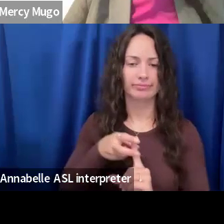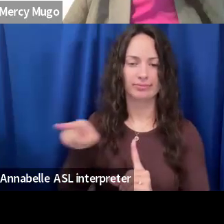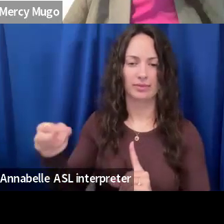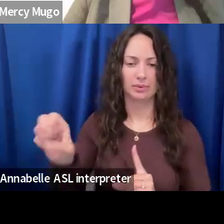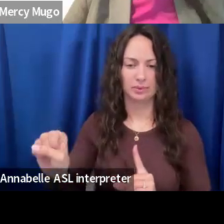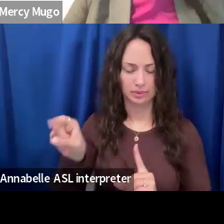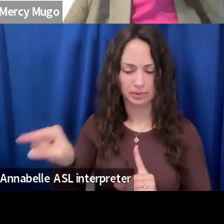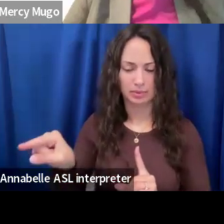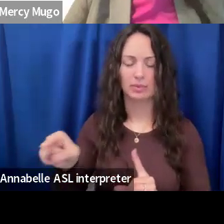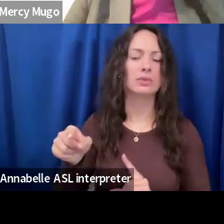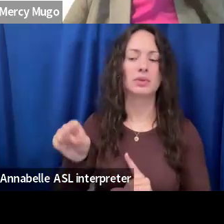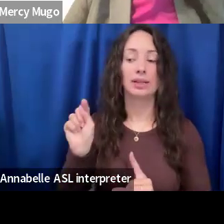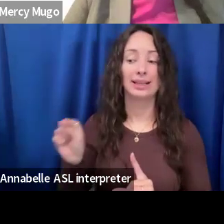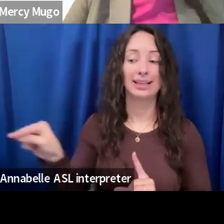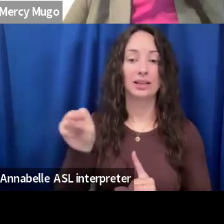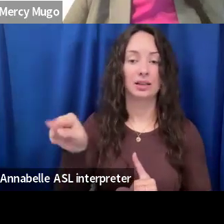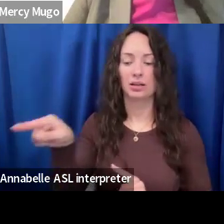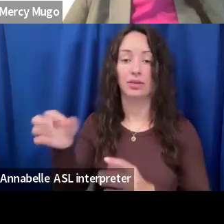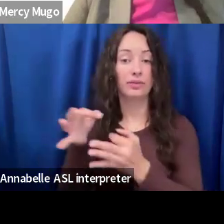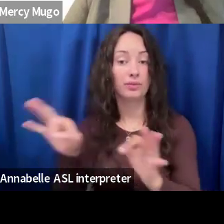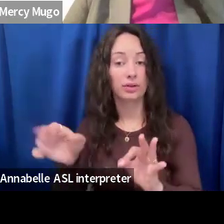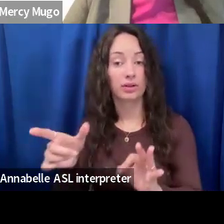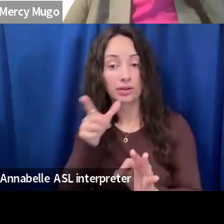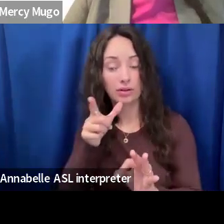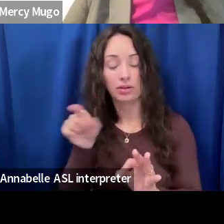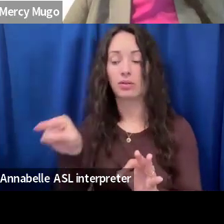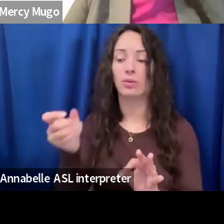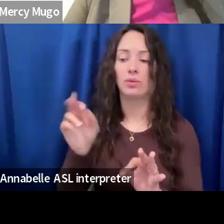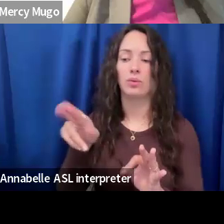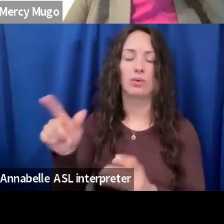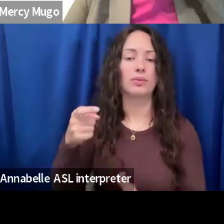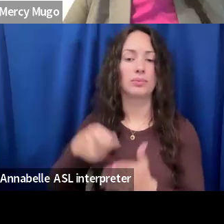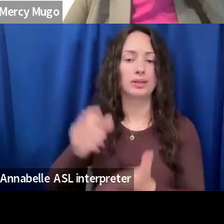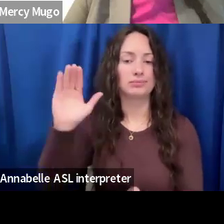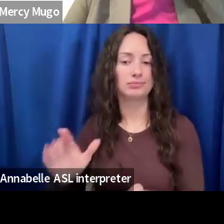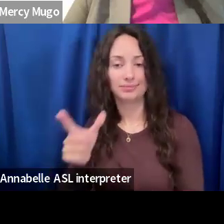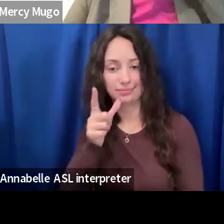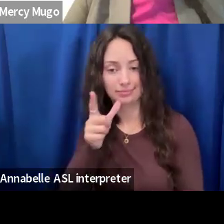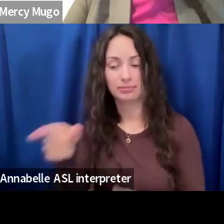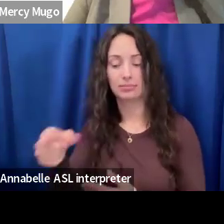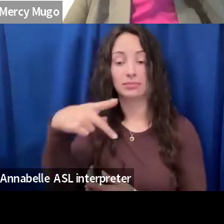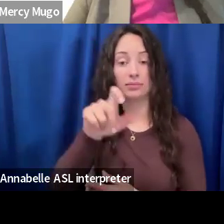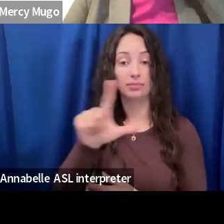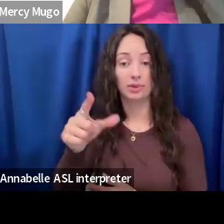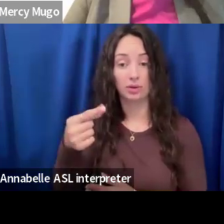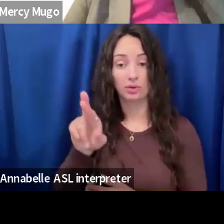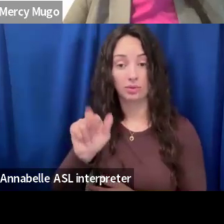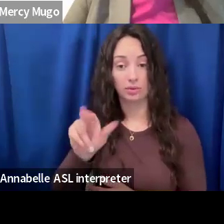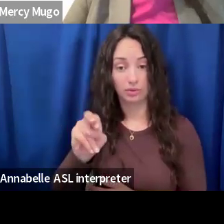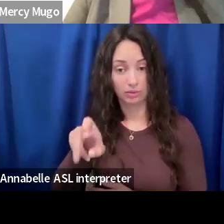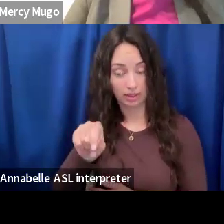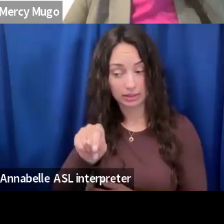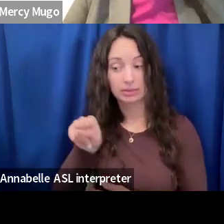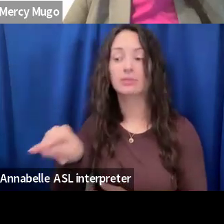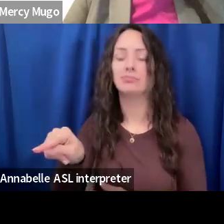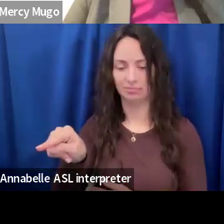lunch and most had Pell grants, again recruited directly from high school like we just heard.